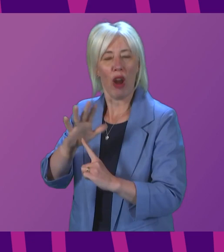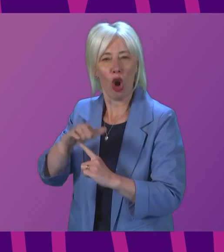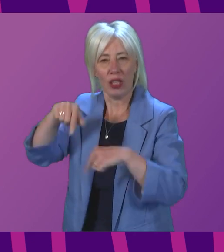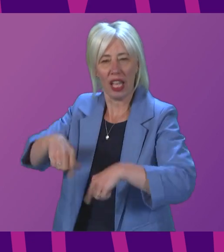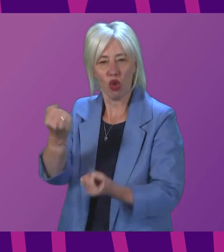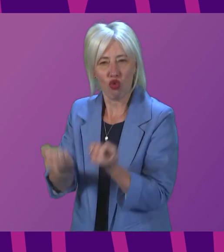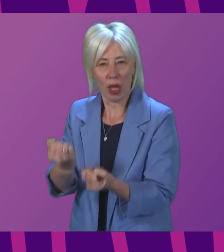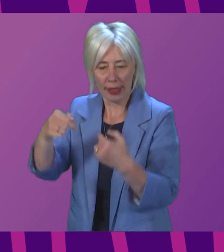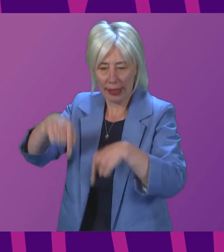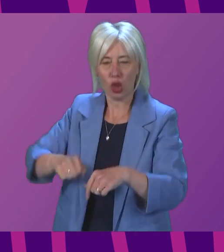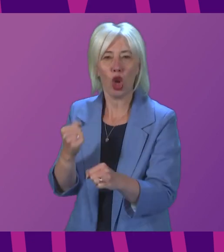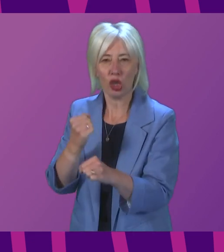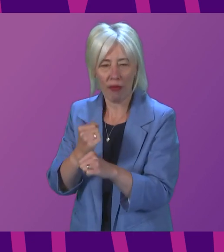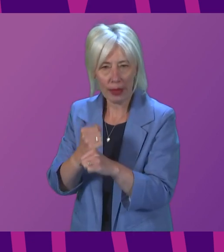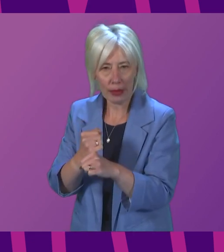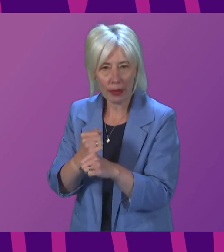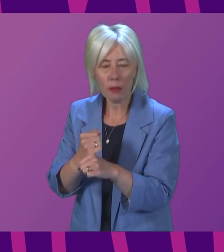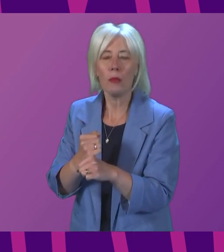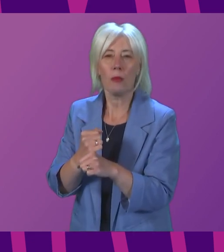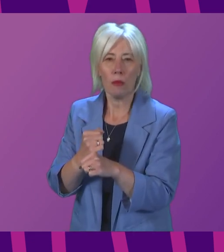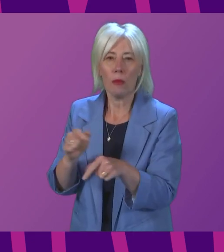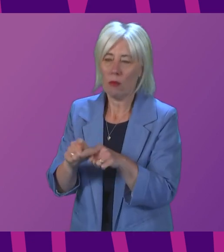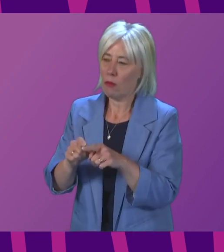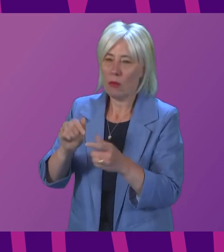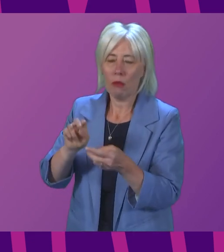Government have given to justice—not least through increasing, and maintaining the increase,